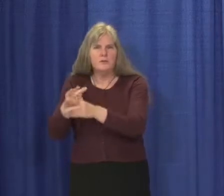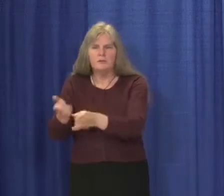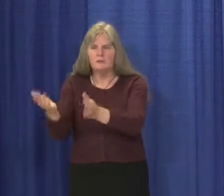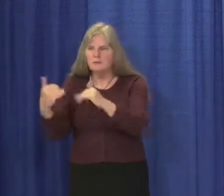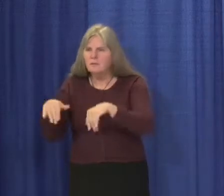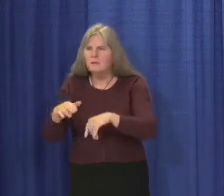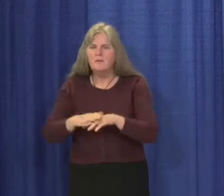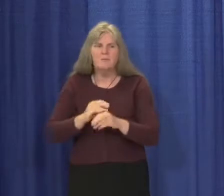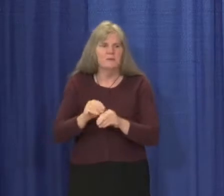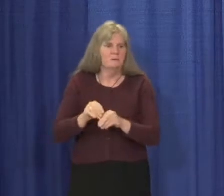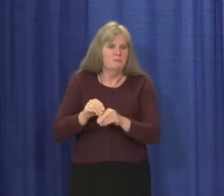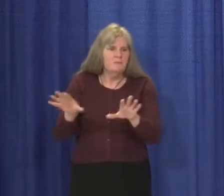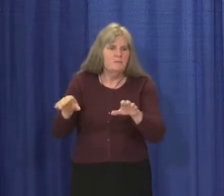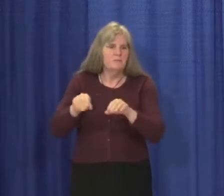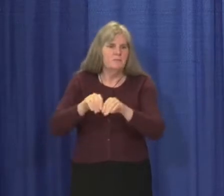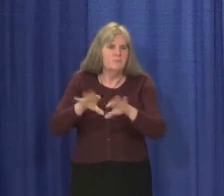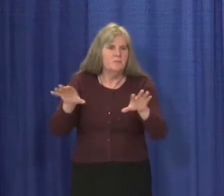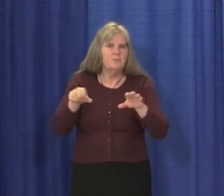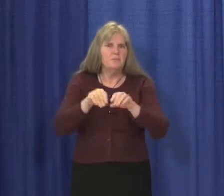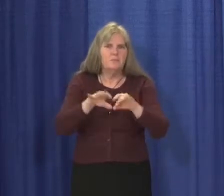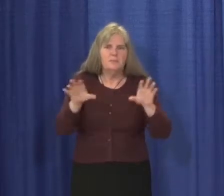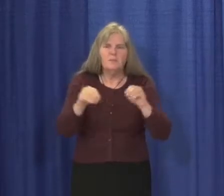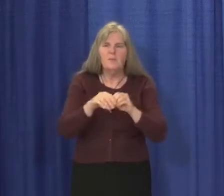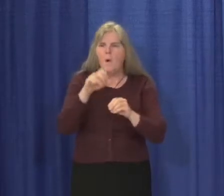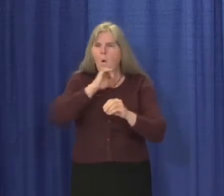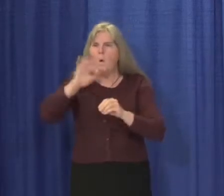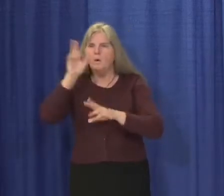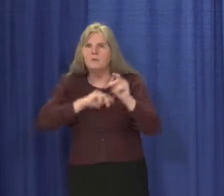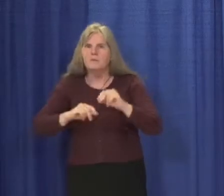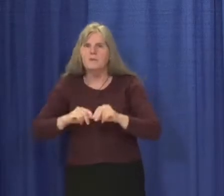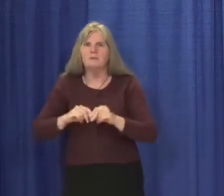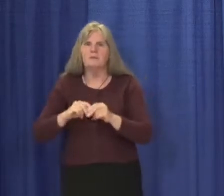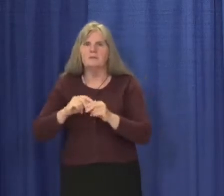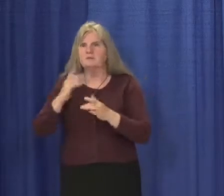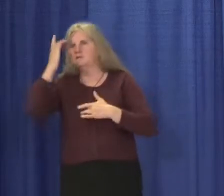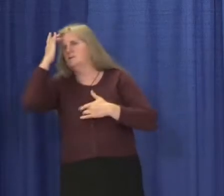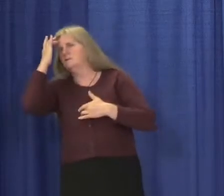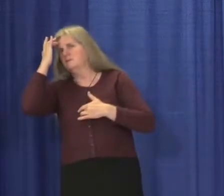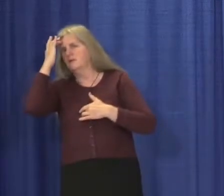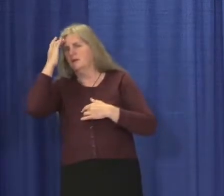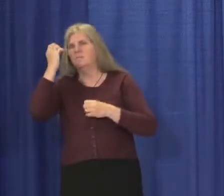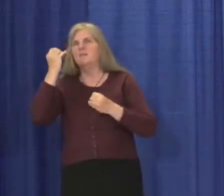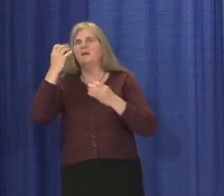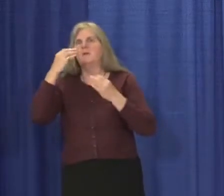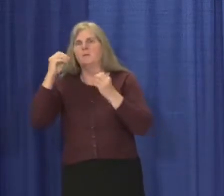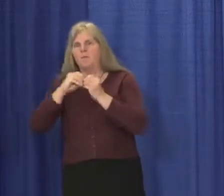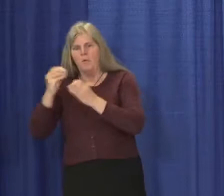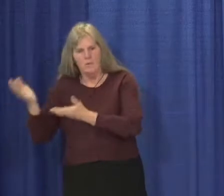spread and much more infection amongst our elders and dozens more hospitalized and many more